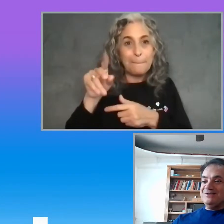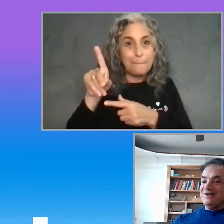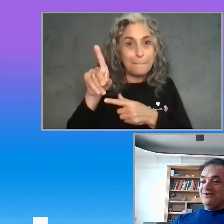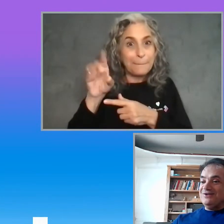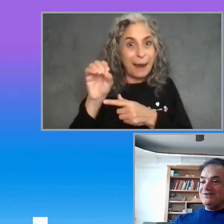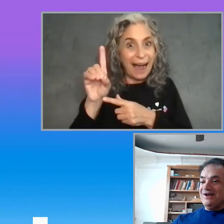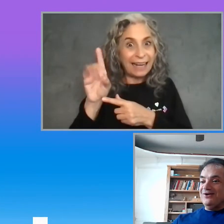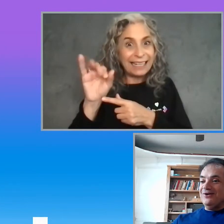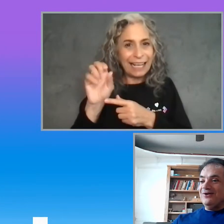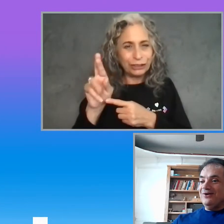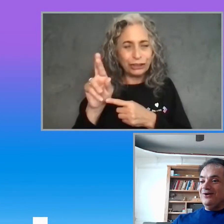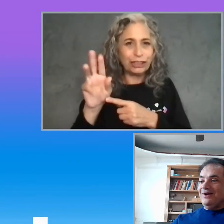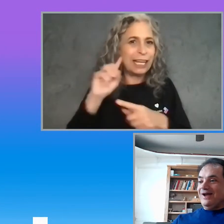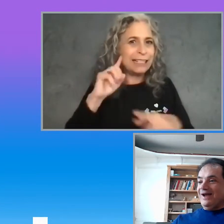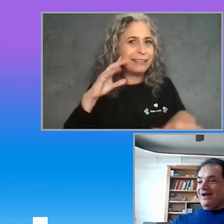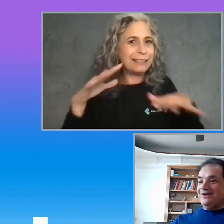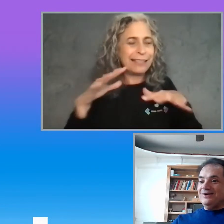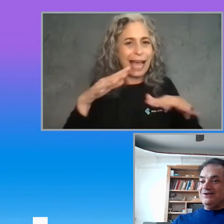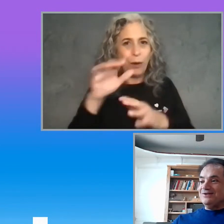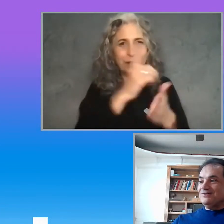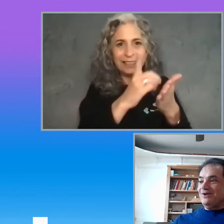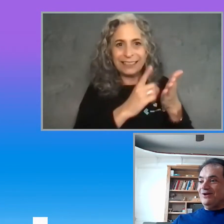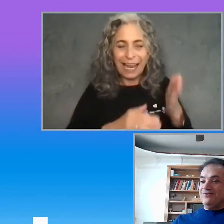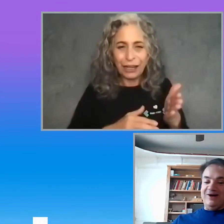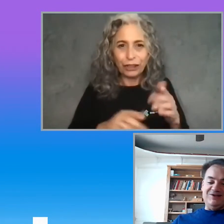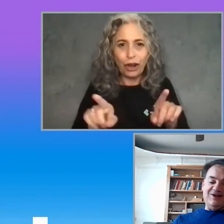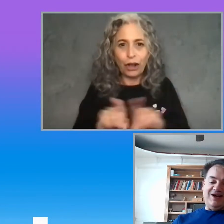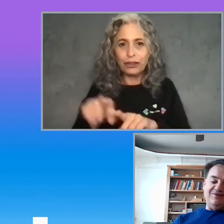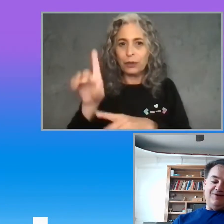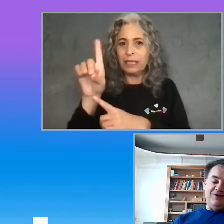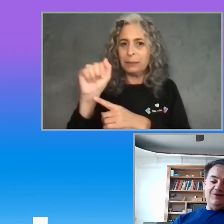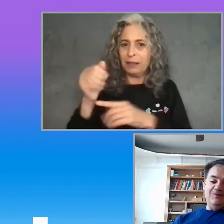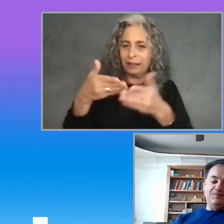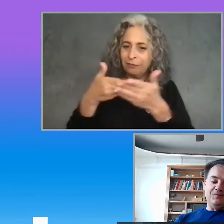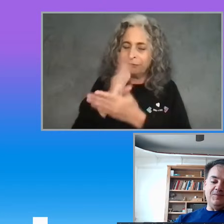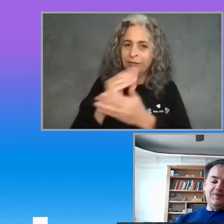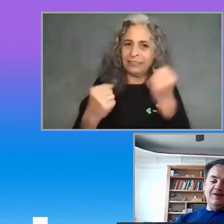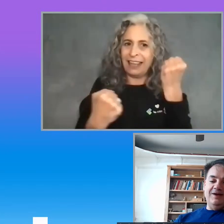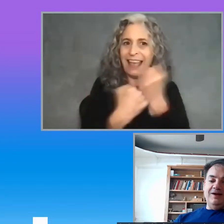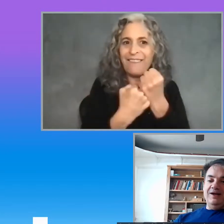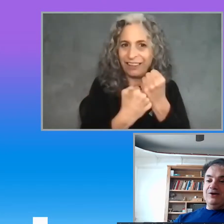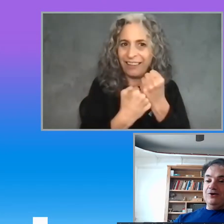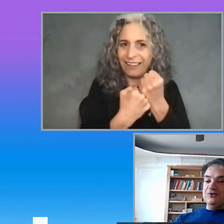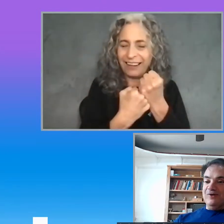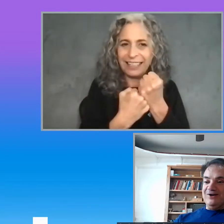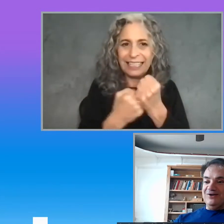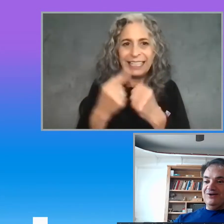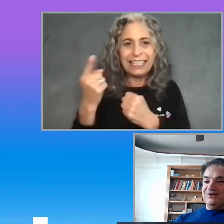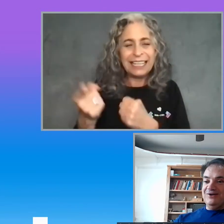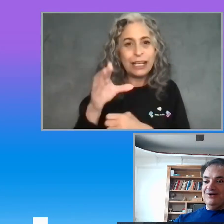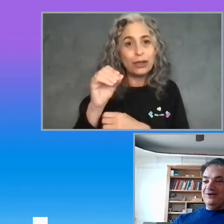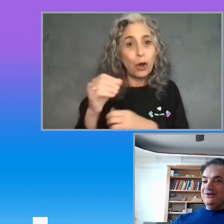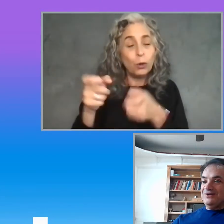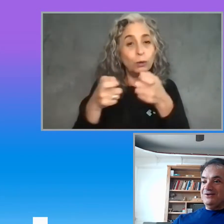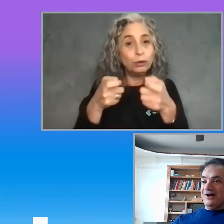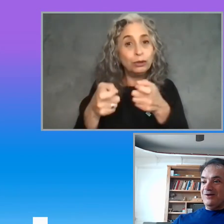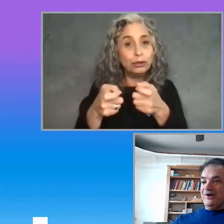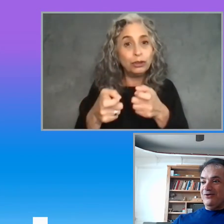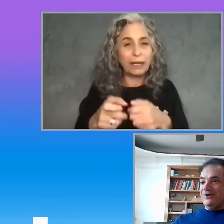podcaster, sound designer, and